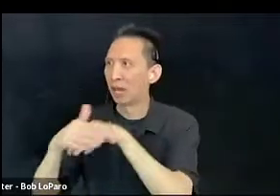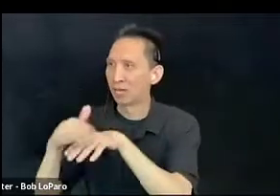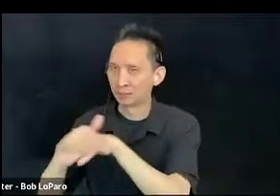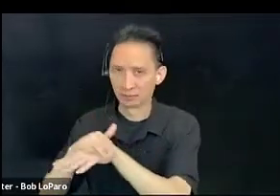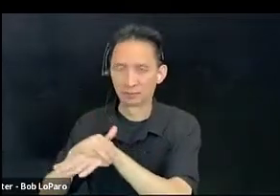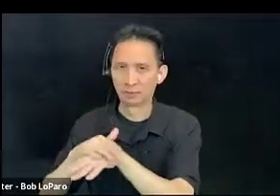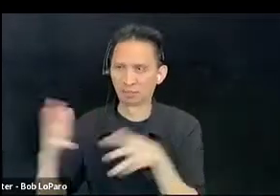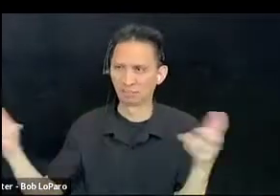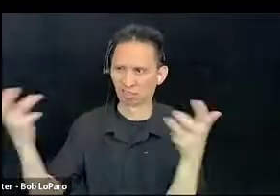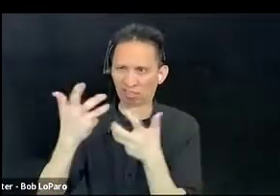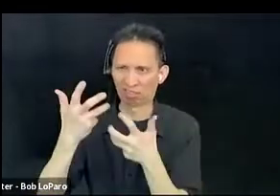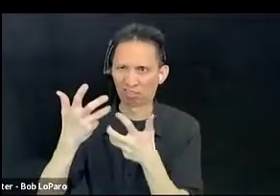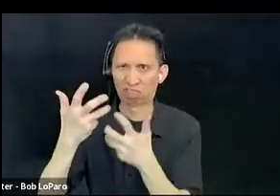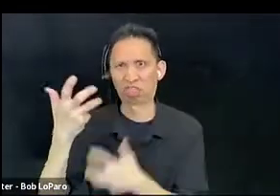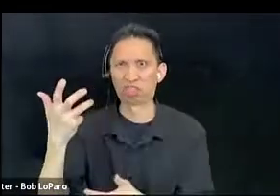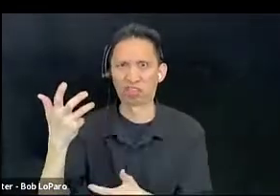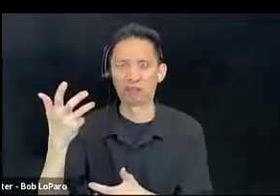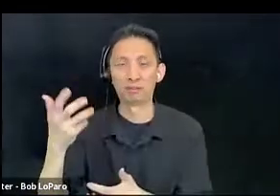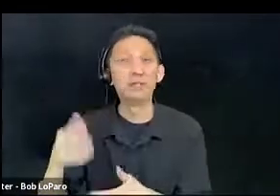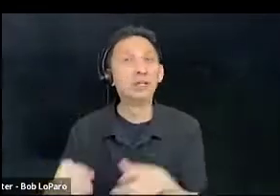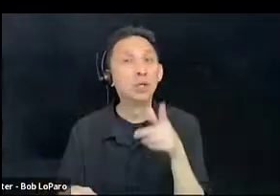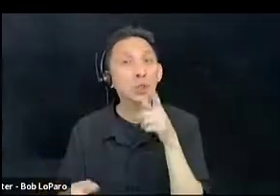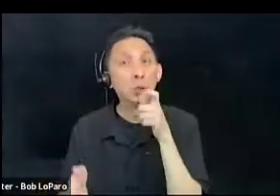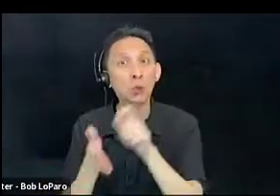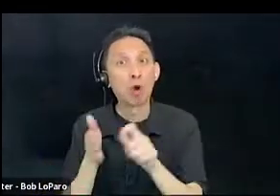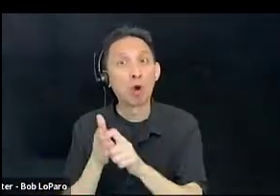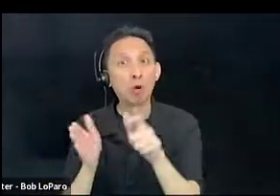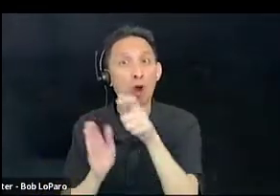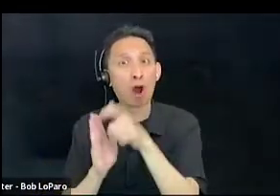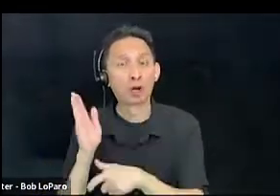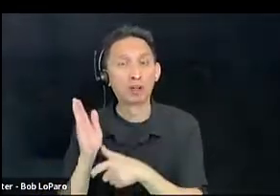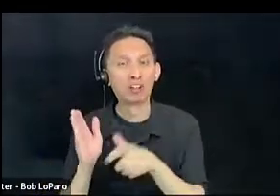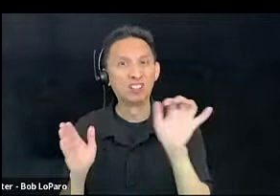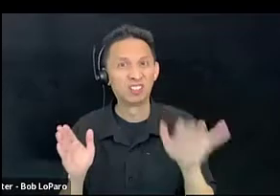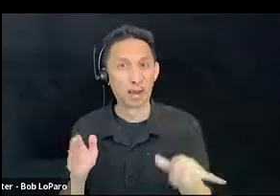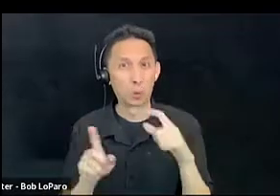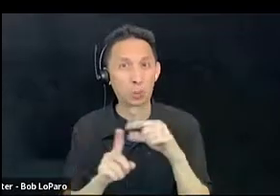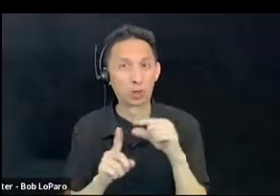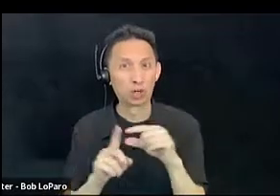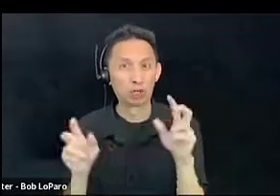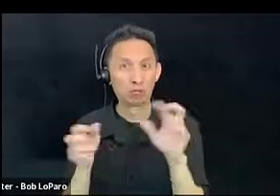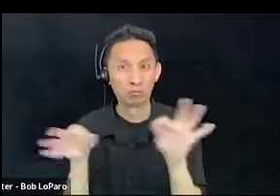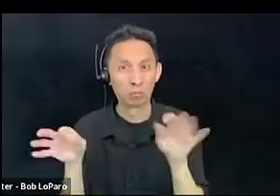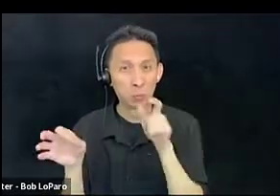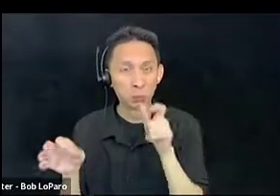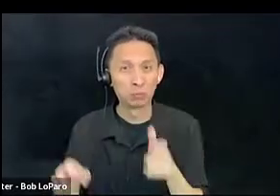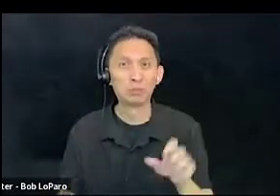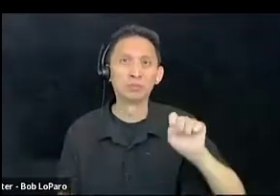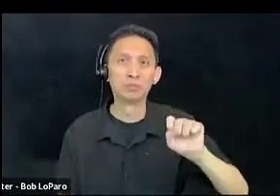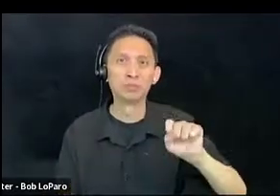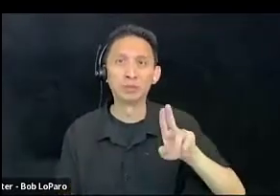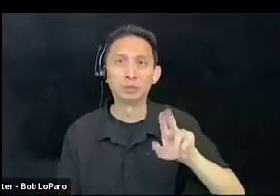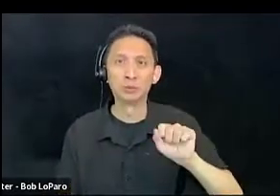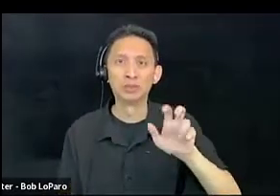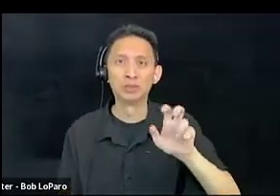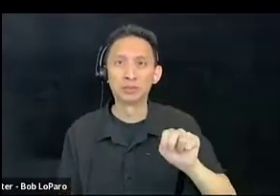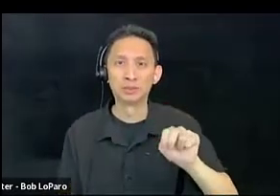Susan Bruce has written a lot of amazing journal articles and done some really important work